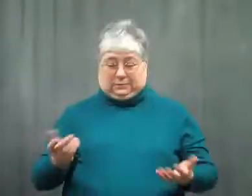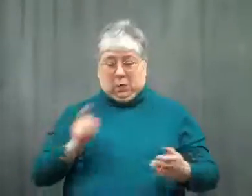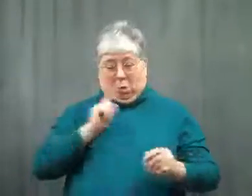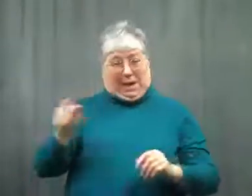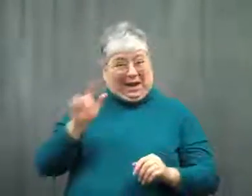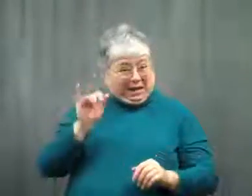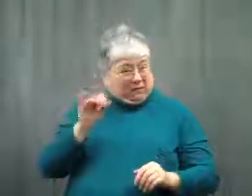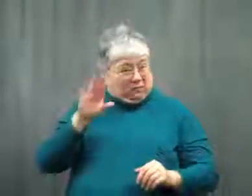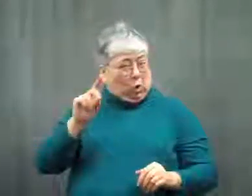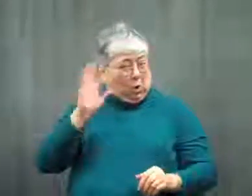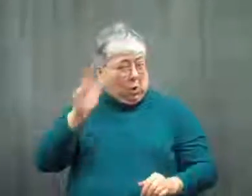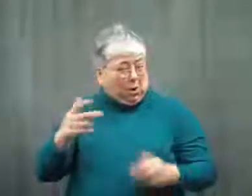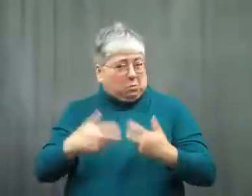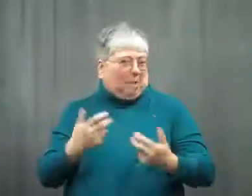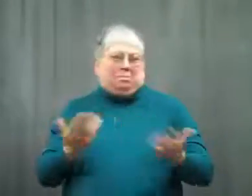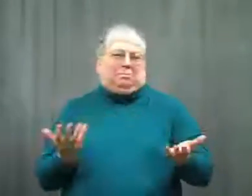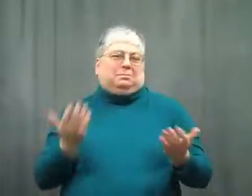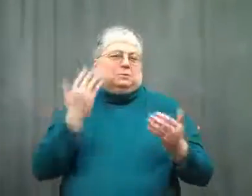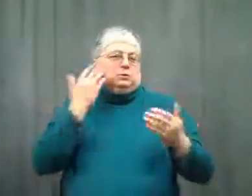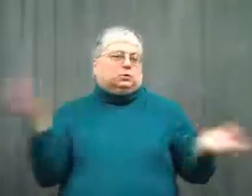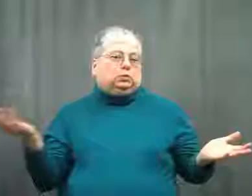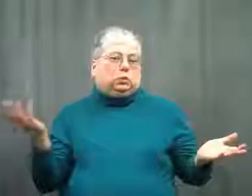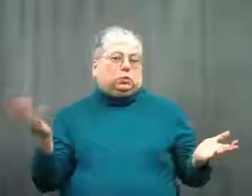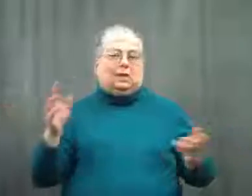Whether Giffords will encounter such problems is unknown.